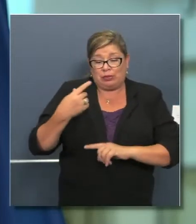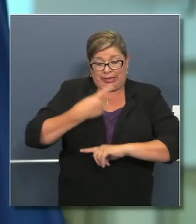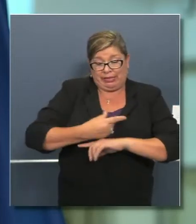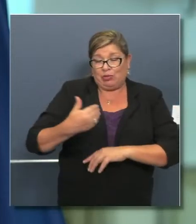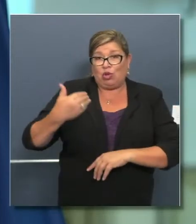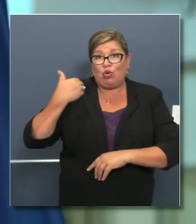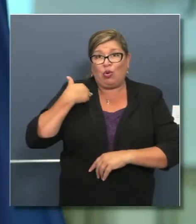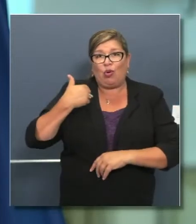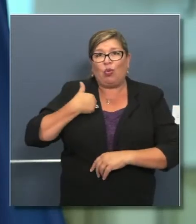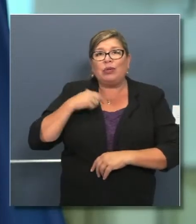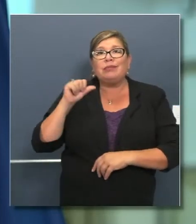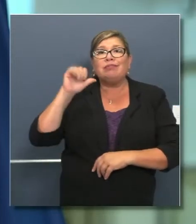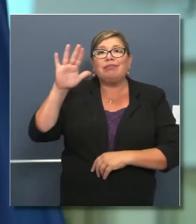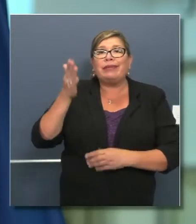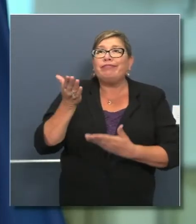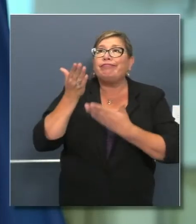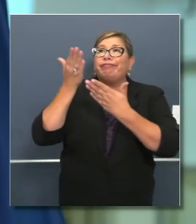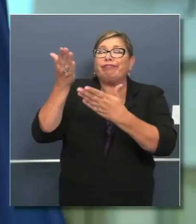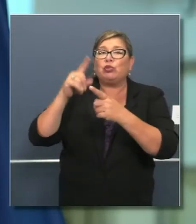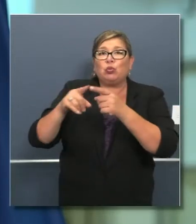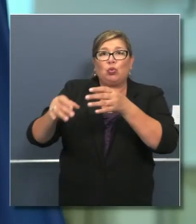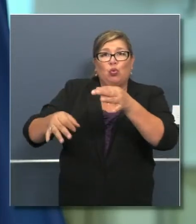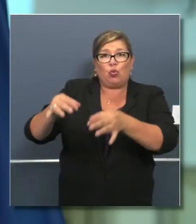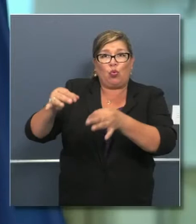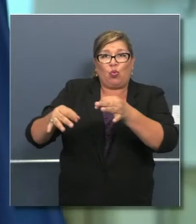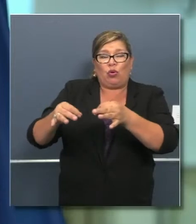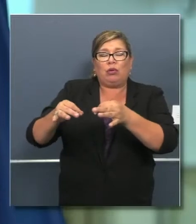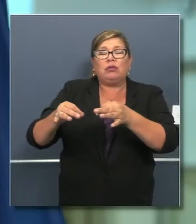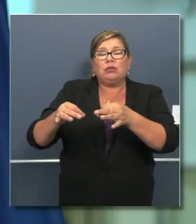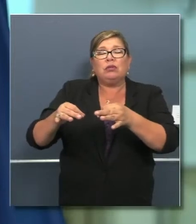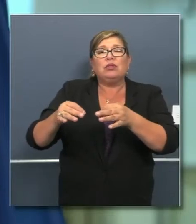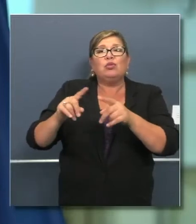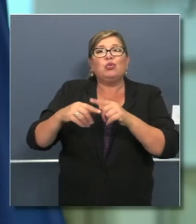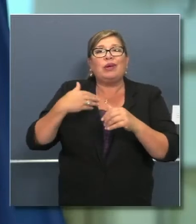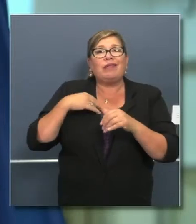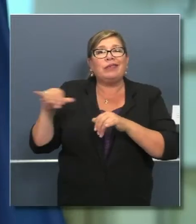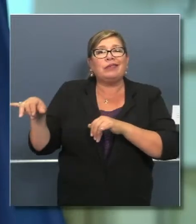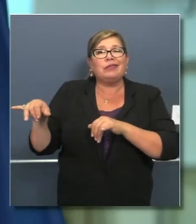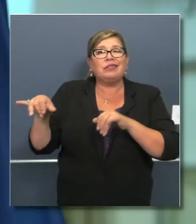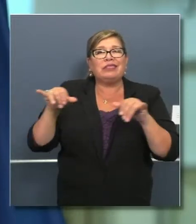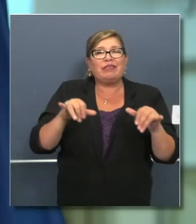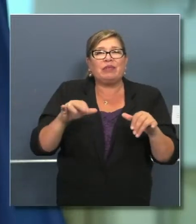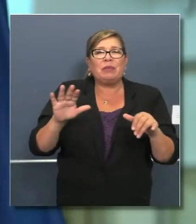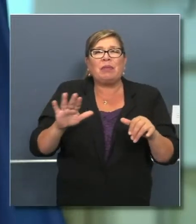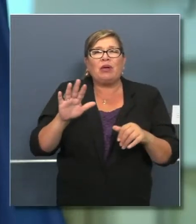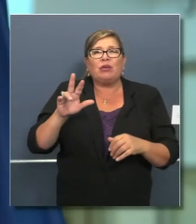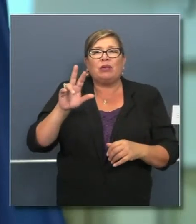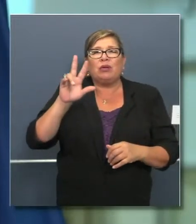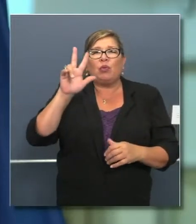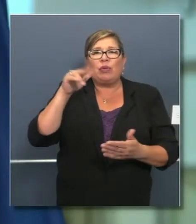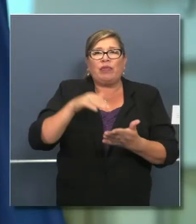strategy and plan this goes to your question of roughly similar cohort of roughly 3,500